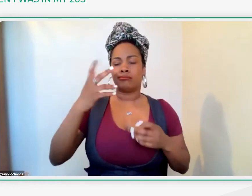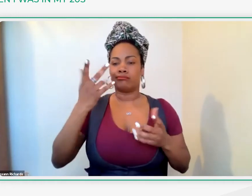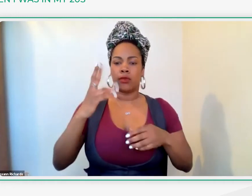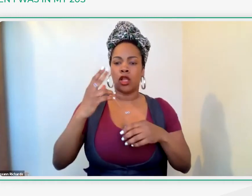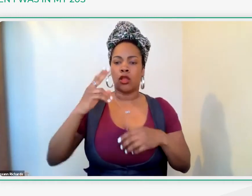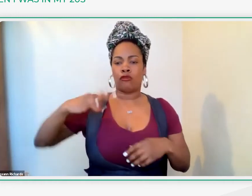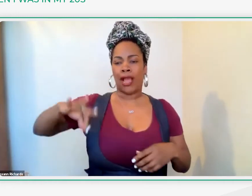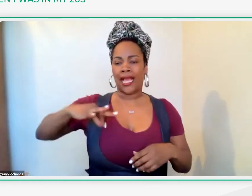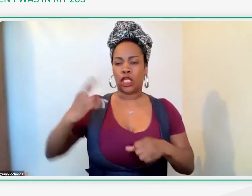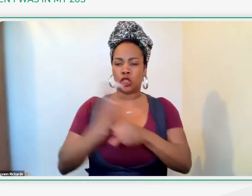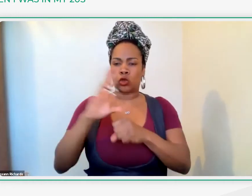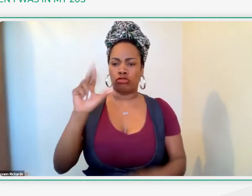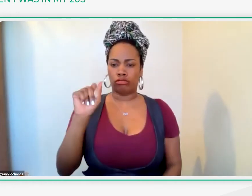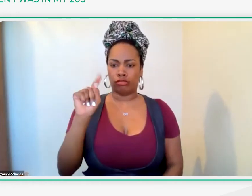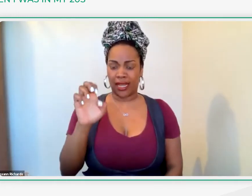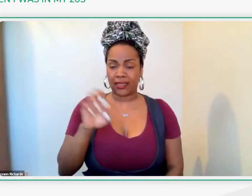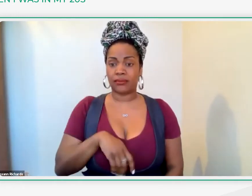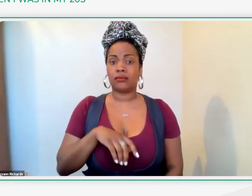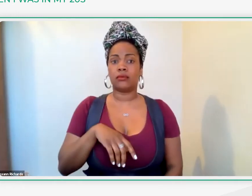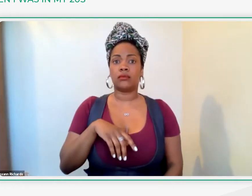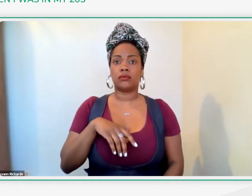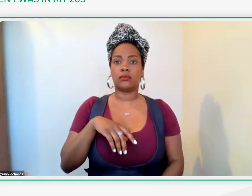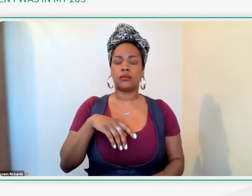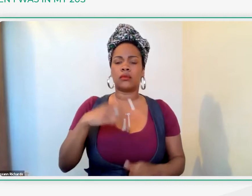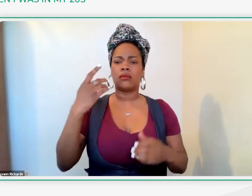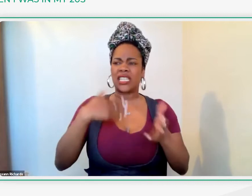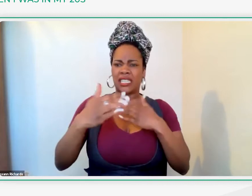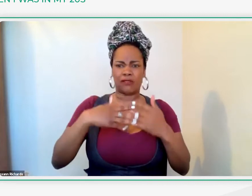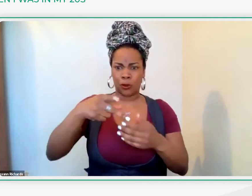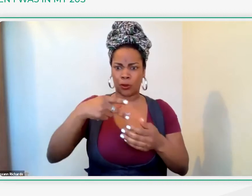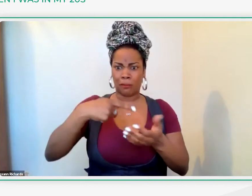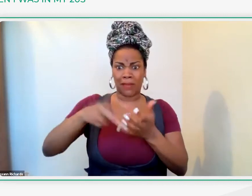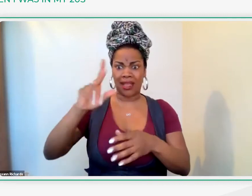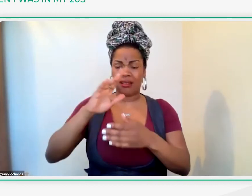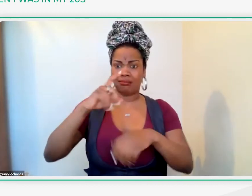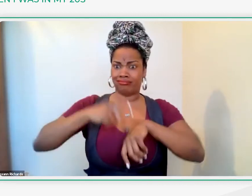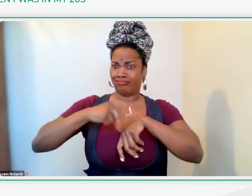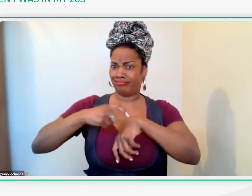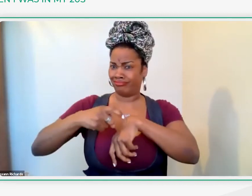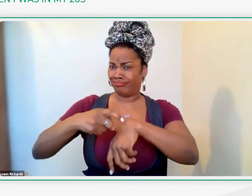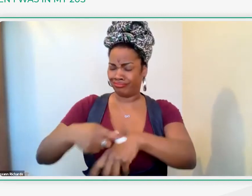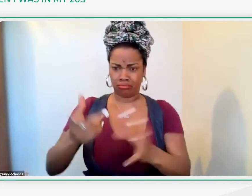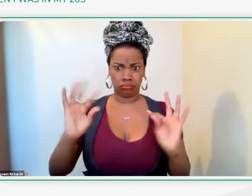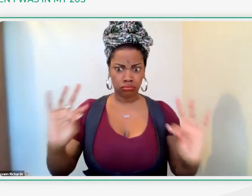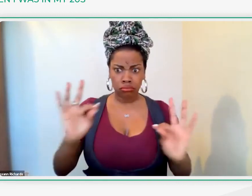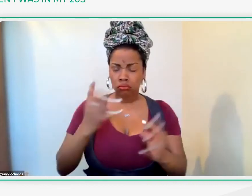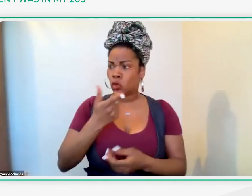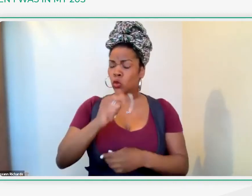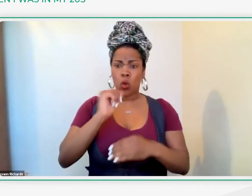Secondly, look at your credit use ratio.